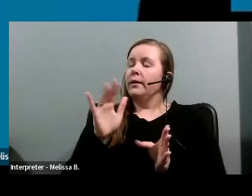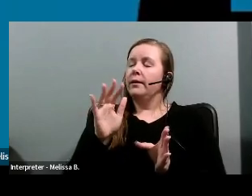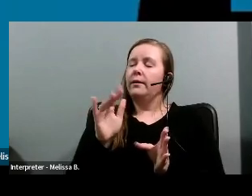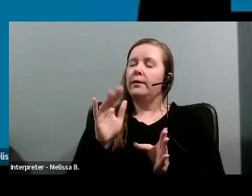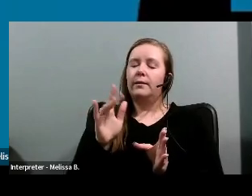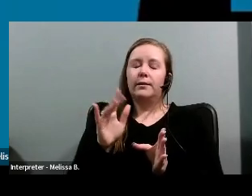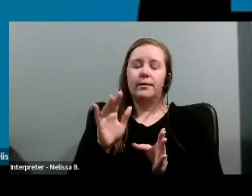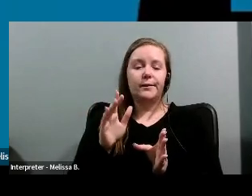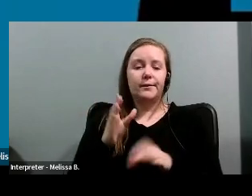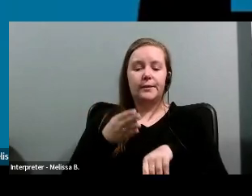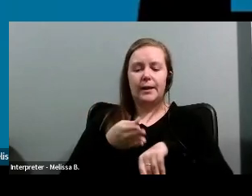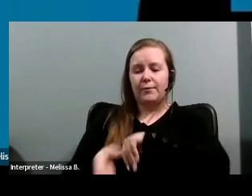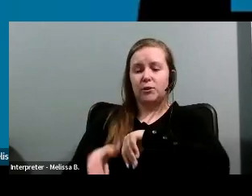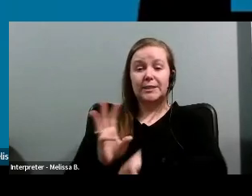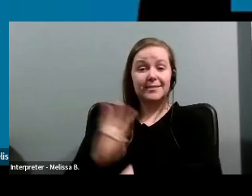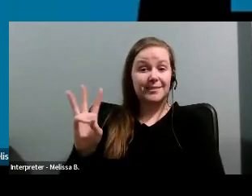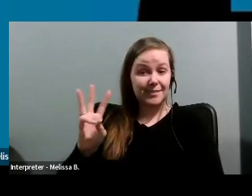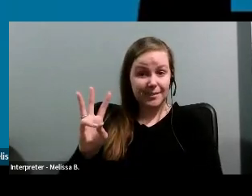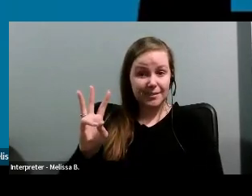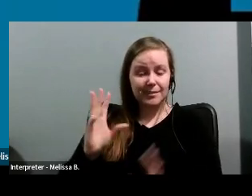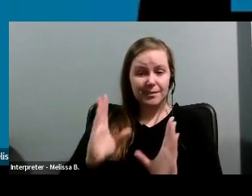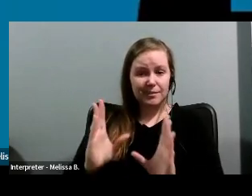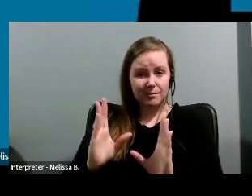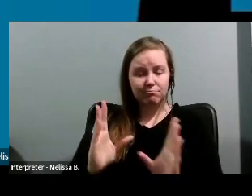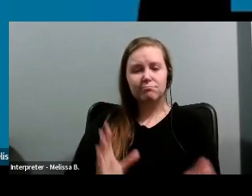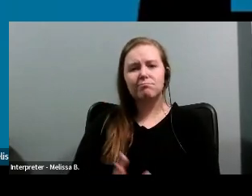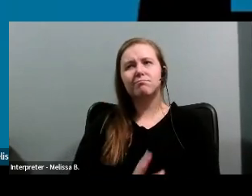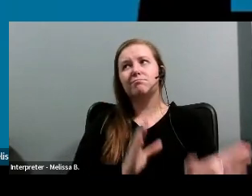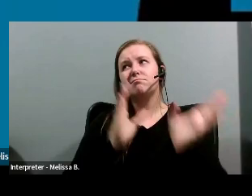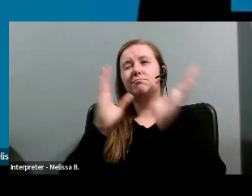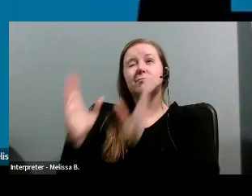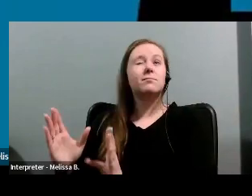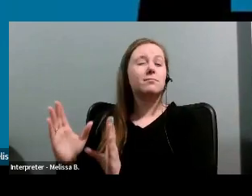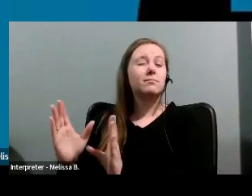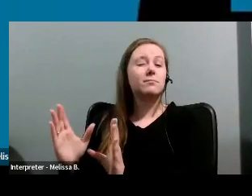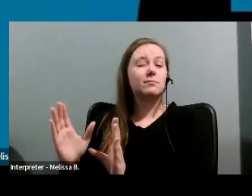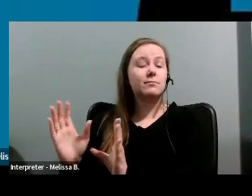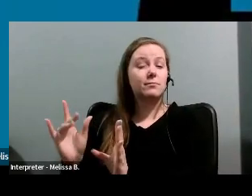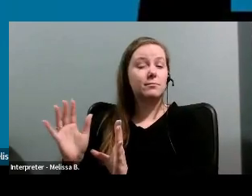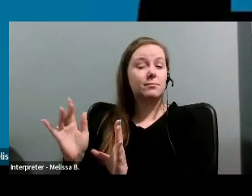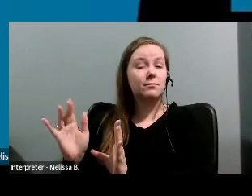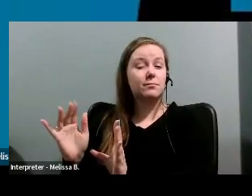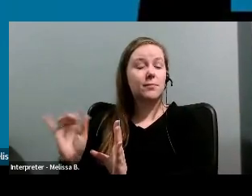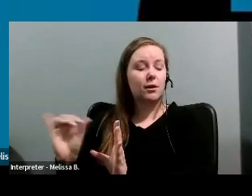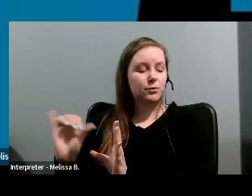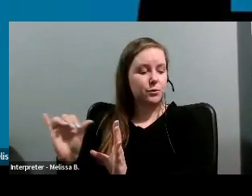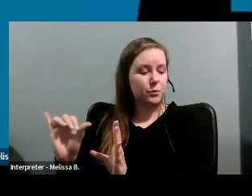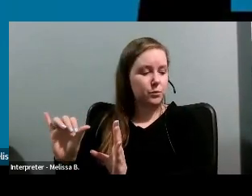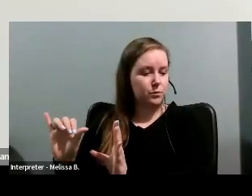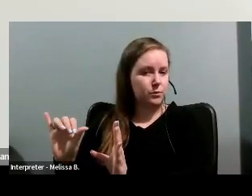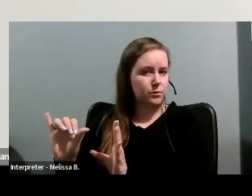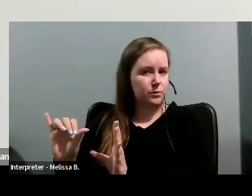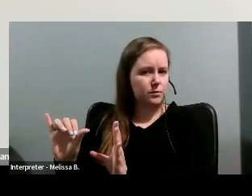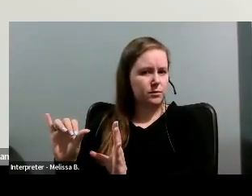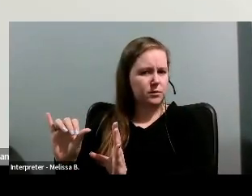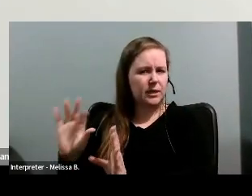Melissa Wong (she/her), SPT: After 6 o'clock, and then also… Let's see… Shannon Spencer (she/her): 9.30 to 12.30pm.